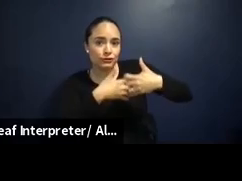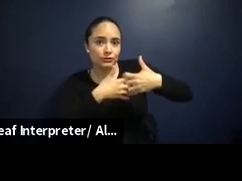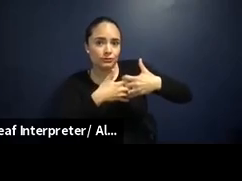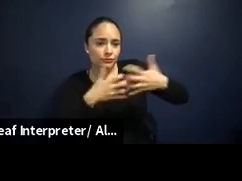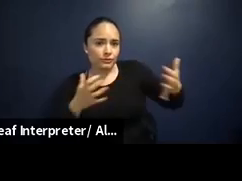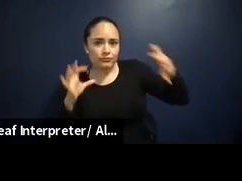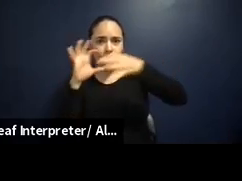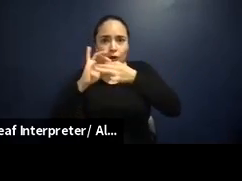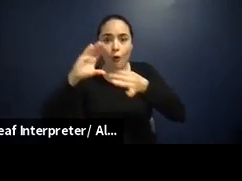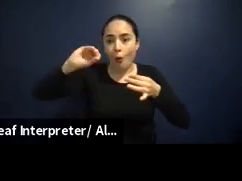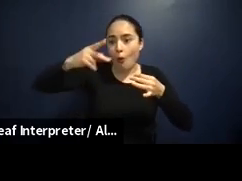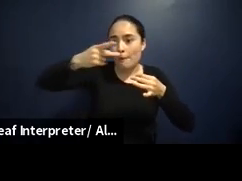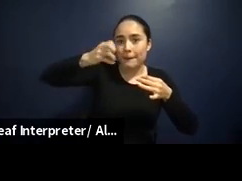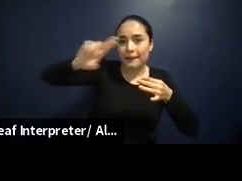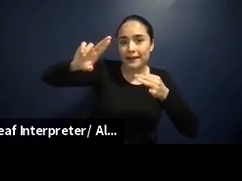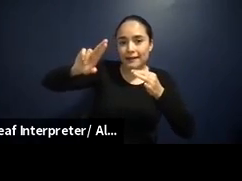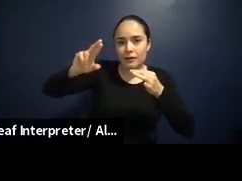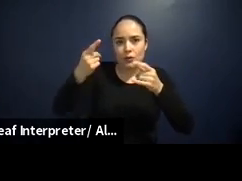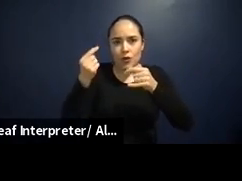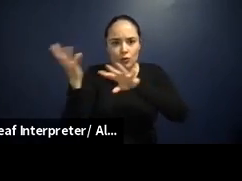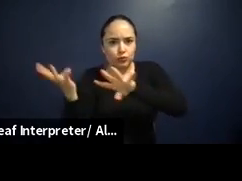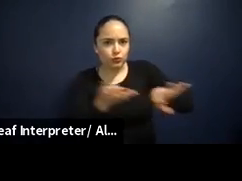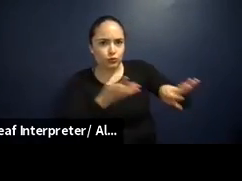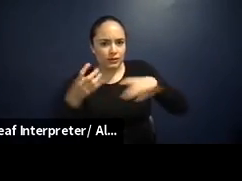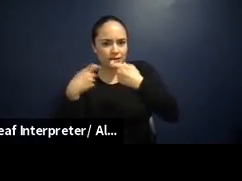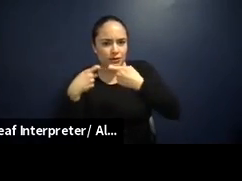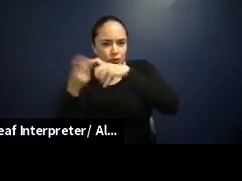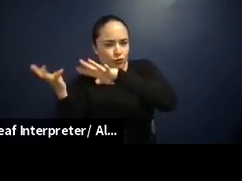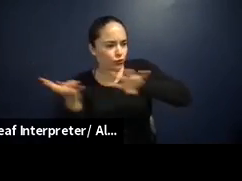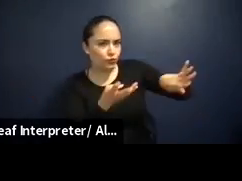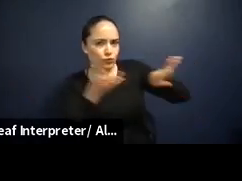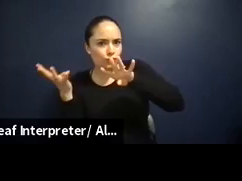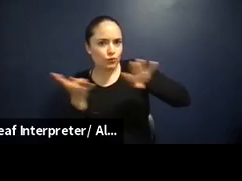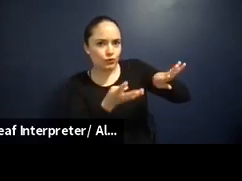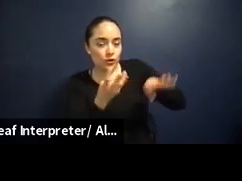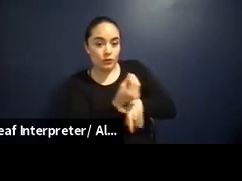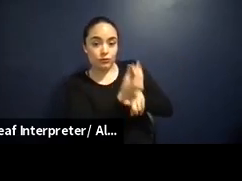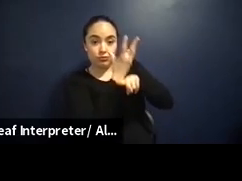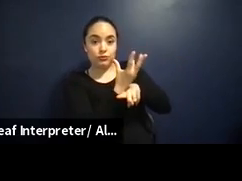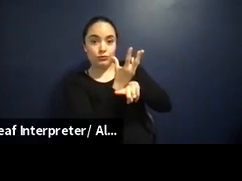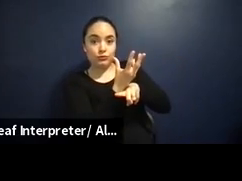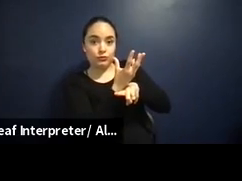carry that current and turn them on. [Kim]: Is that a cow? [Sarah]: Yeah, I have a cow wandering around our testing site, sorry.